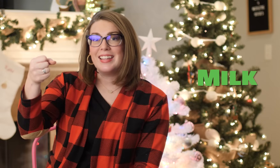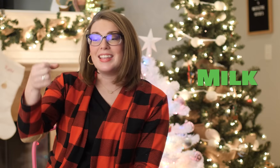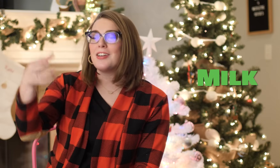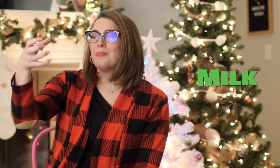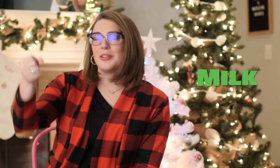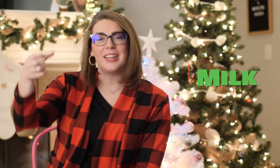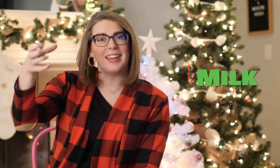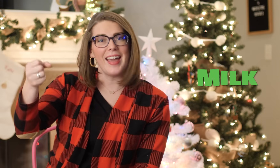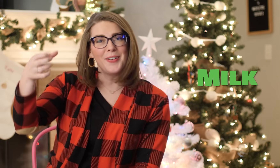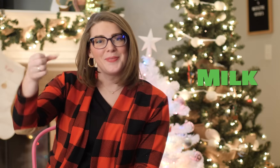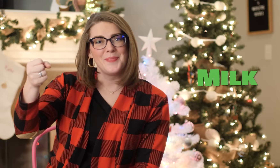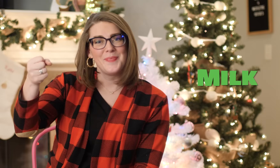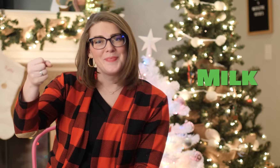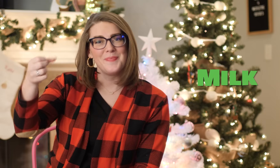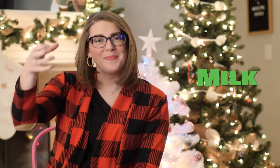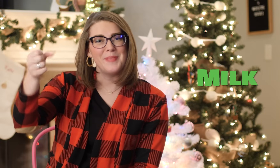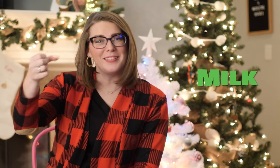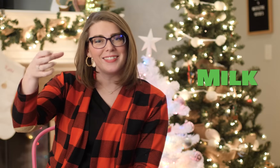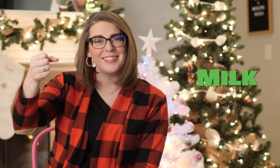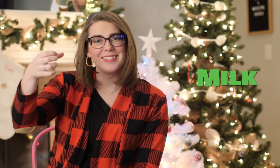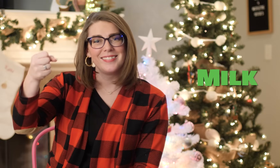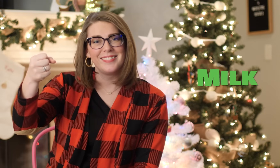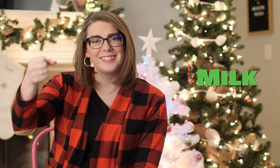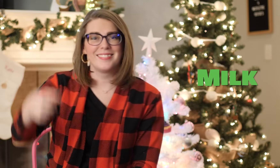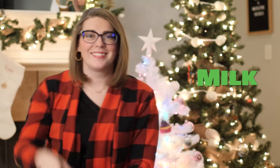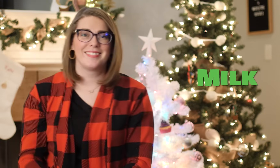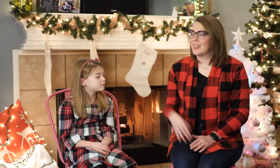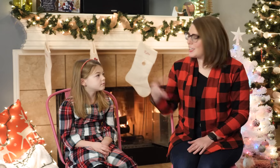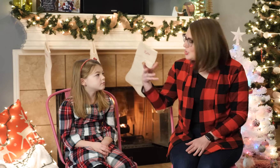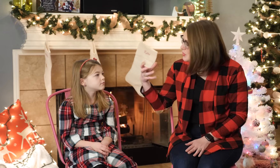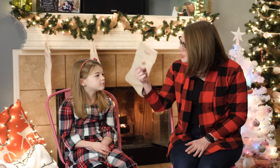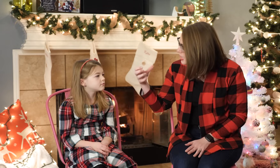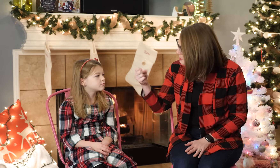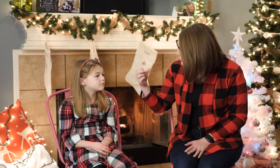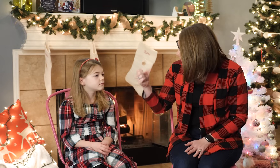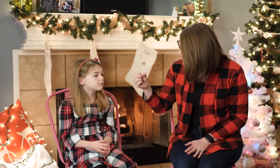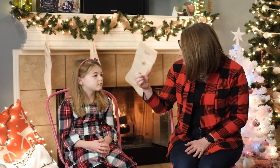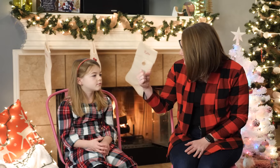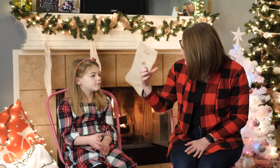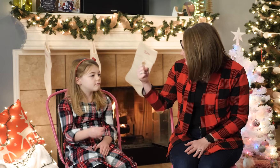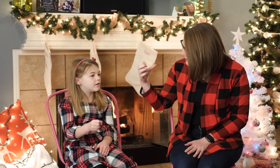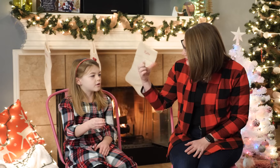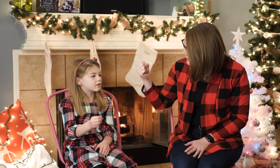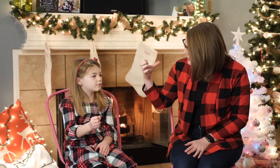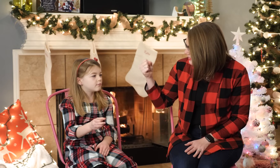Think of milking a cow. MILK Can you do the sign milk? MILK